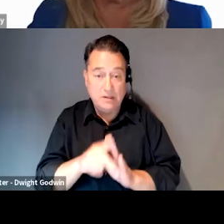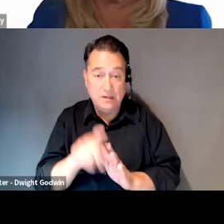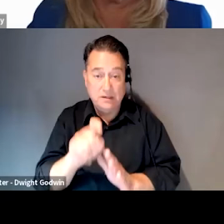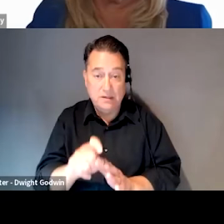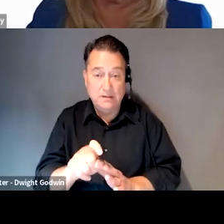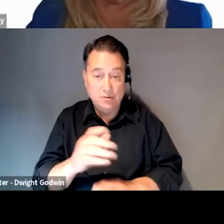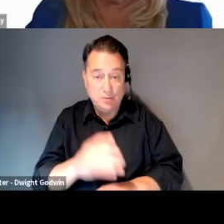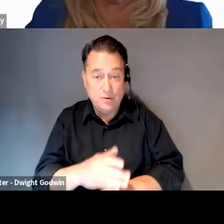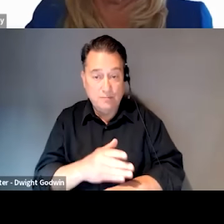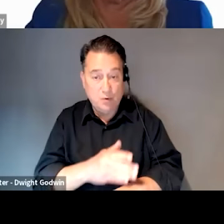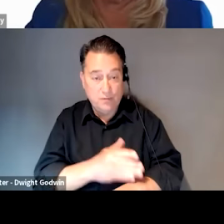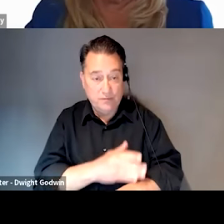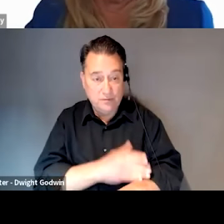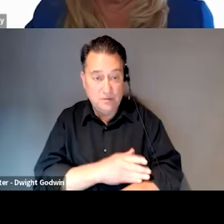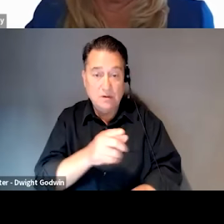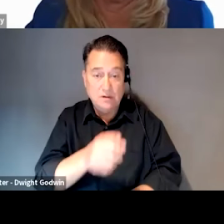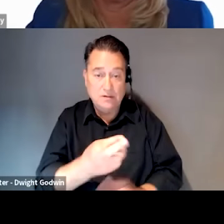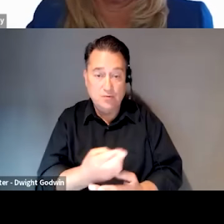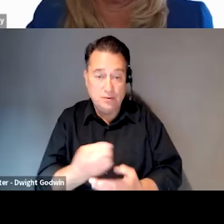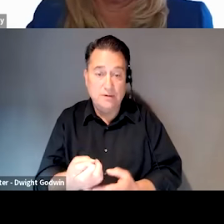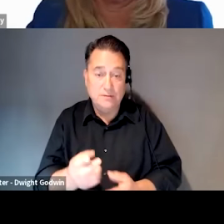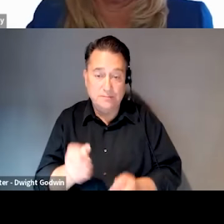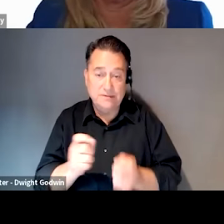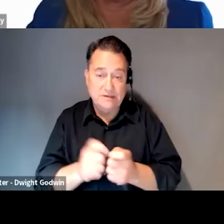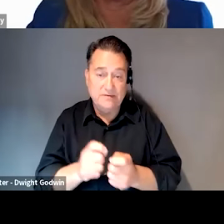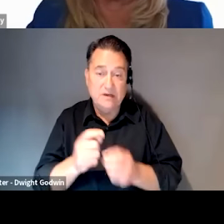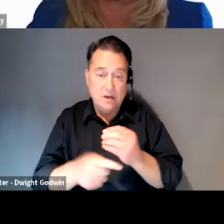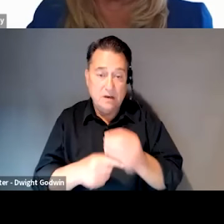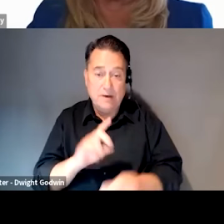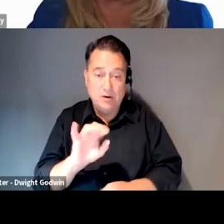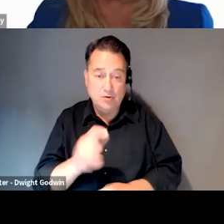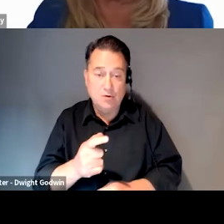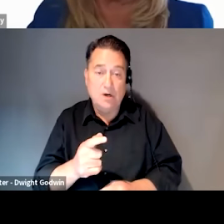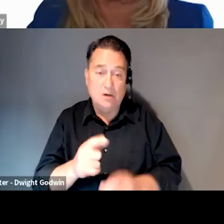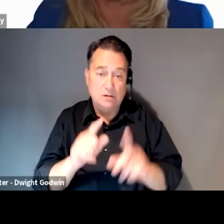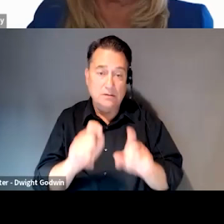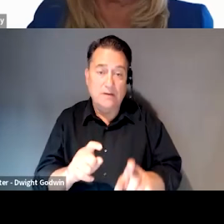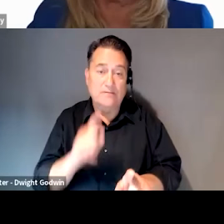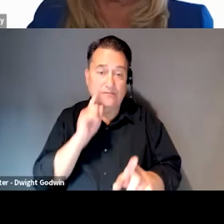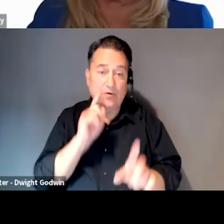then this resource is specific for drug testing policies for families involved in the child welfare system.